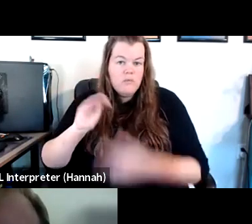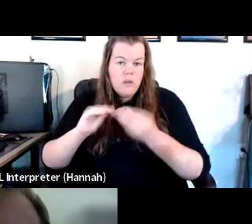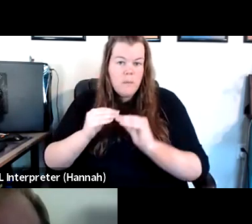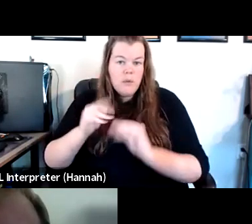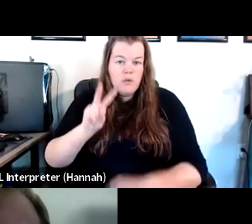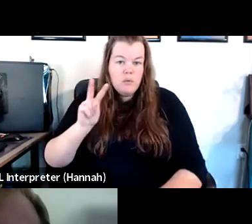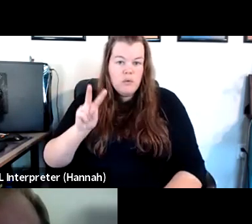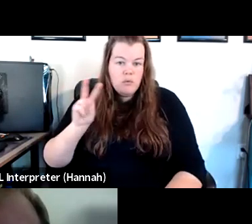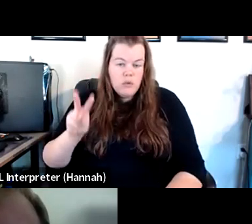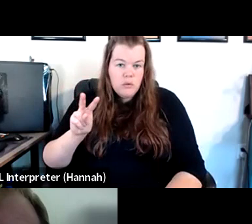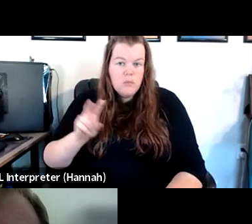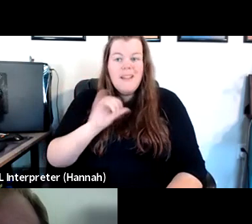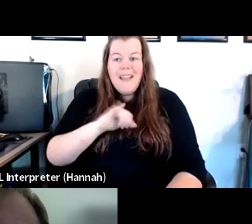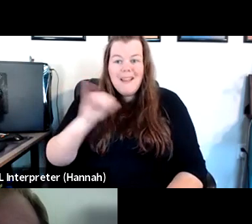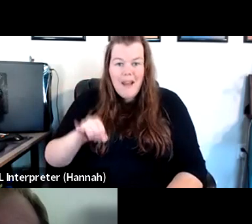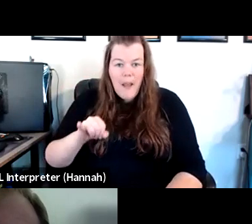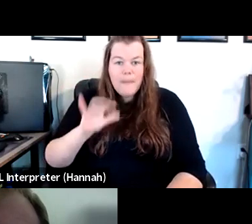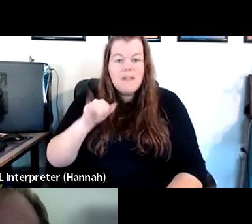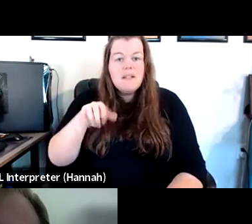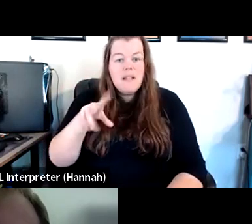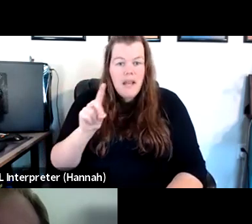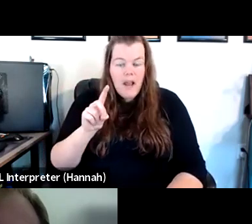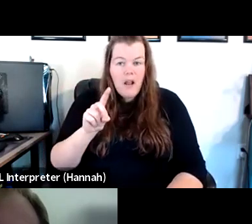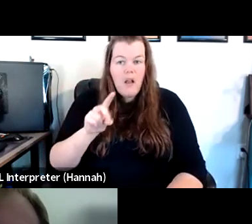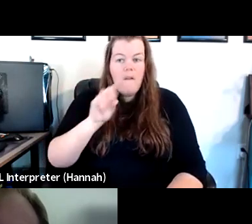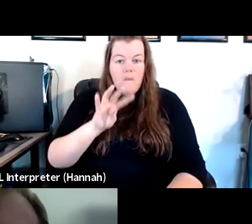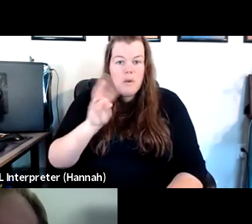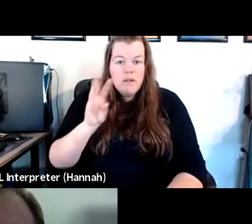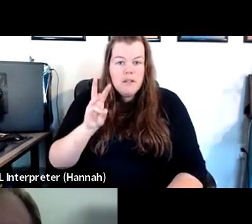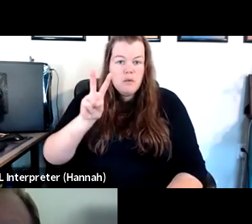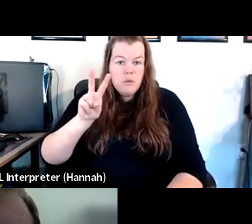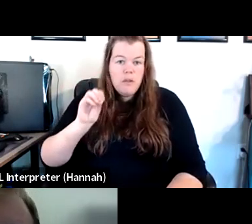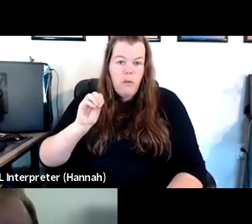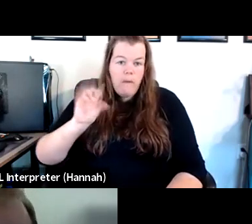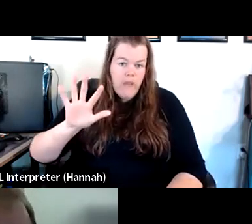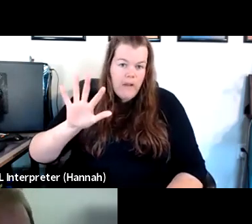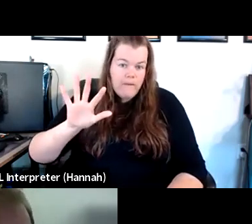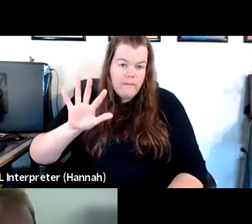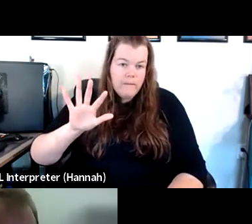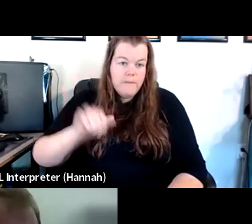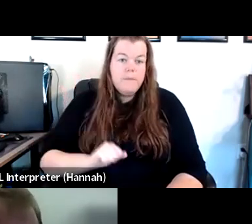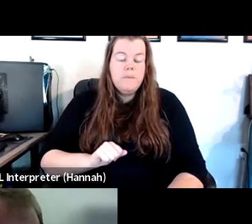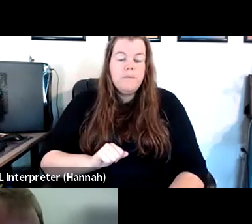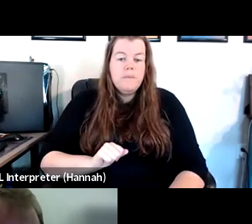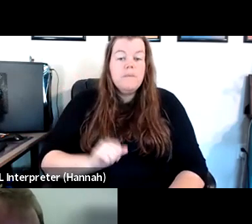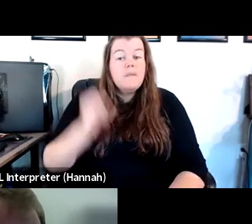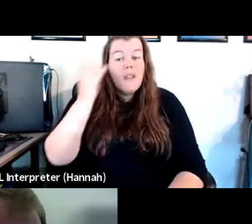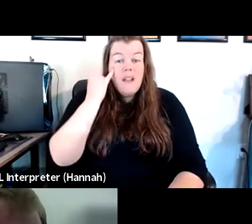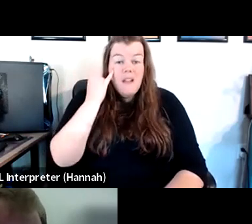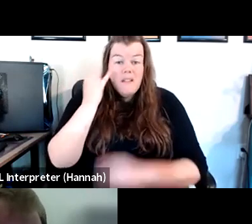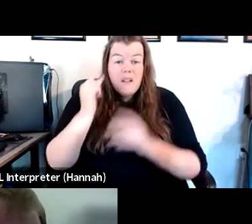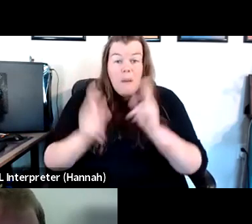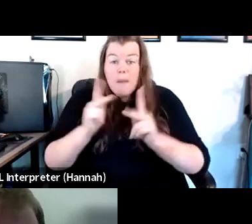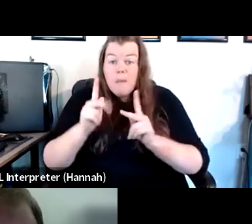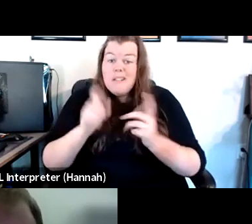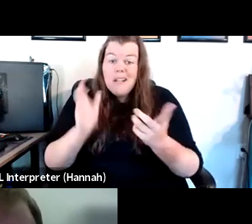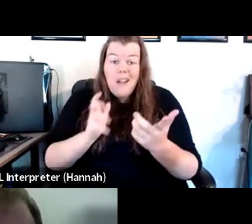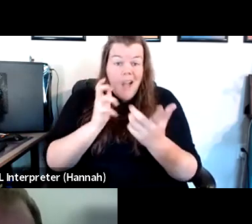Indianapolis, IN 46205. And if you need an accommodation or a translation to be able to